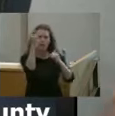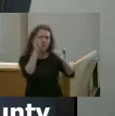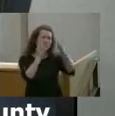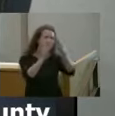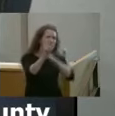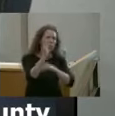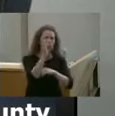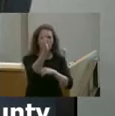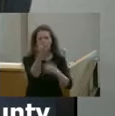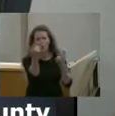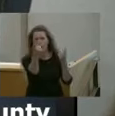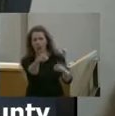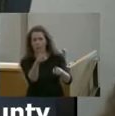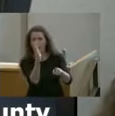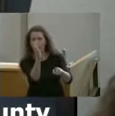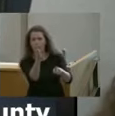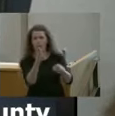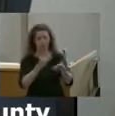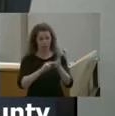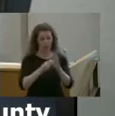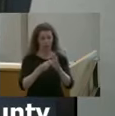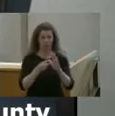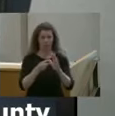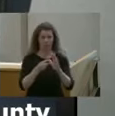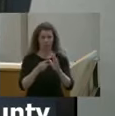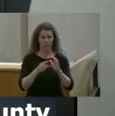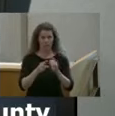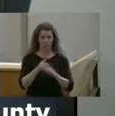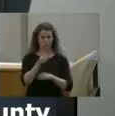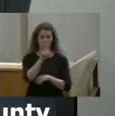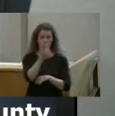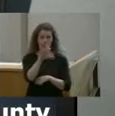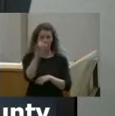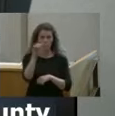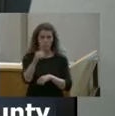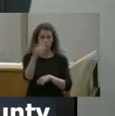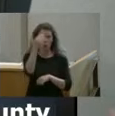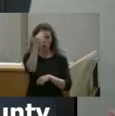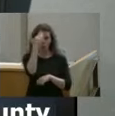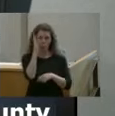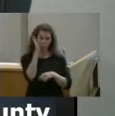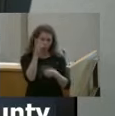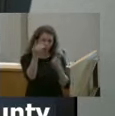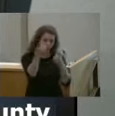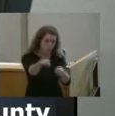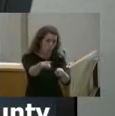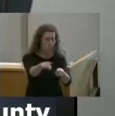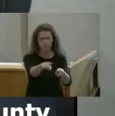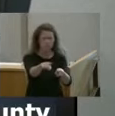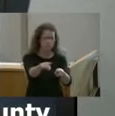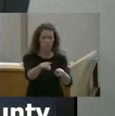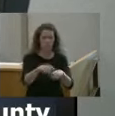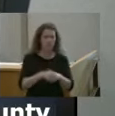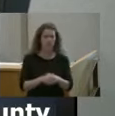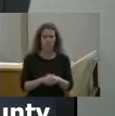And there are a lot of assumptions made about how the virus is transmitted, that